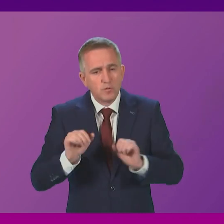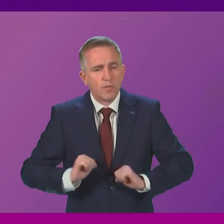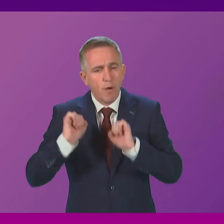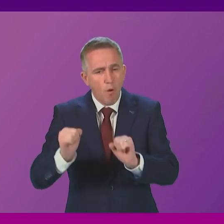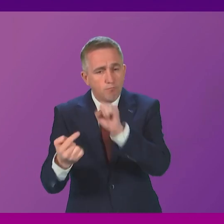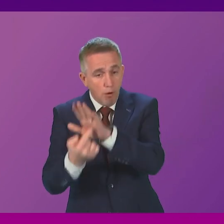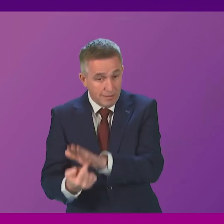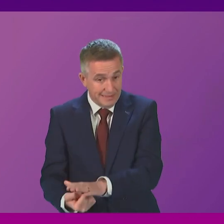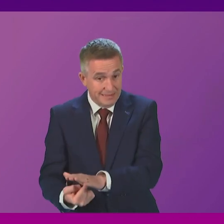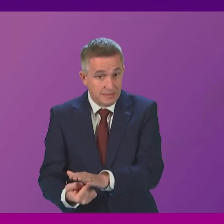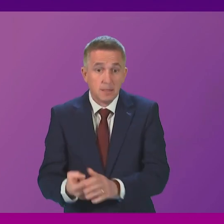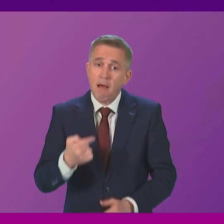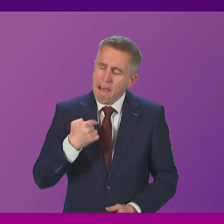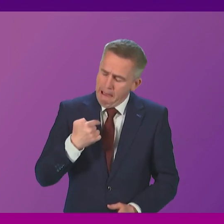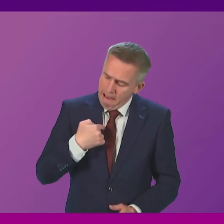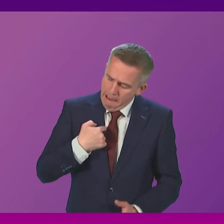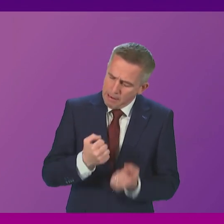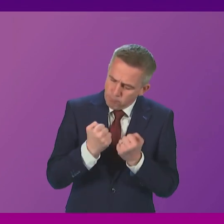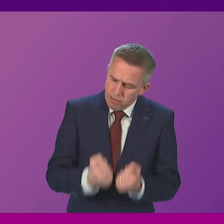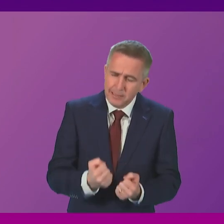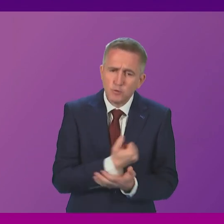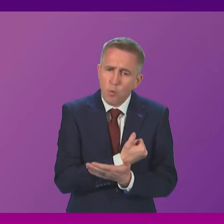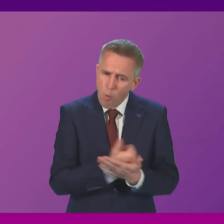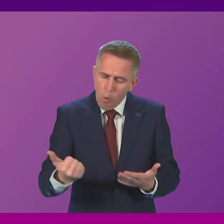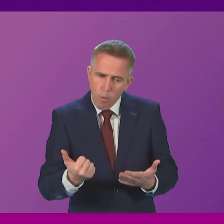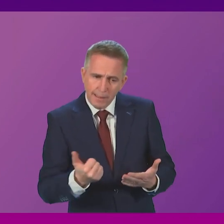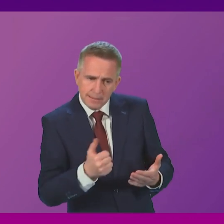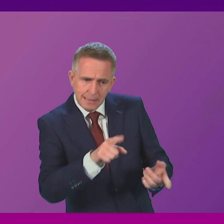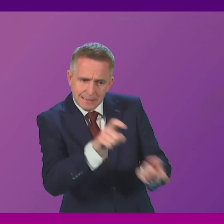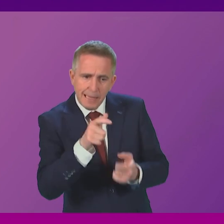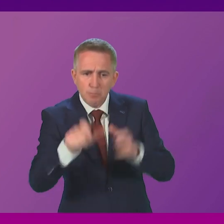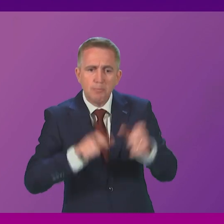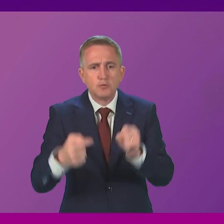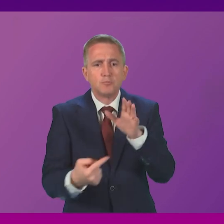I pledge to always put the people’s priorities first, because, following Nicola Sturgeon’s